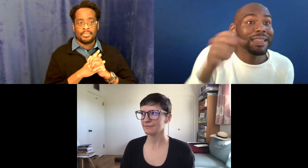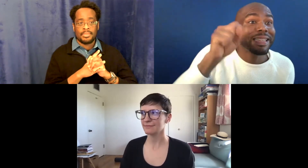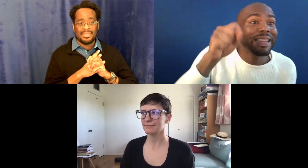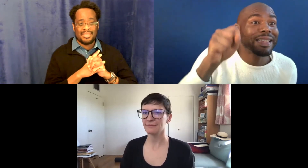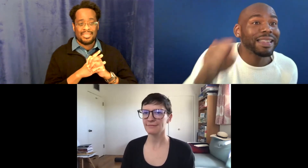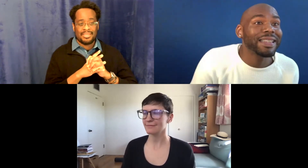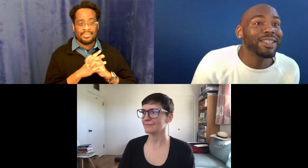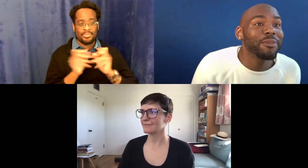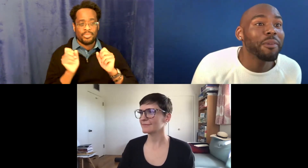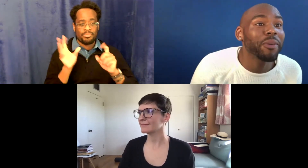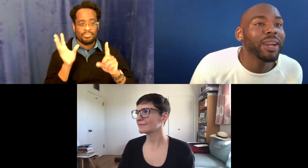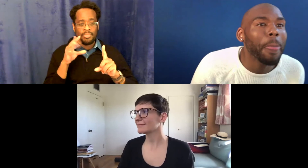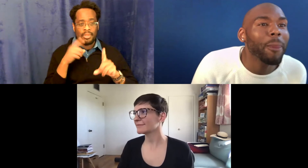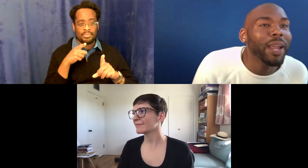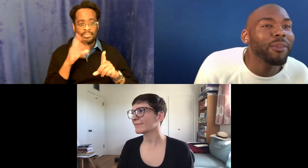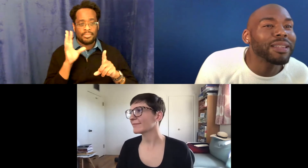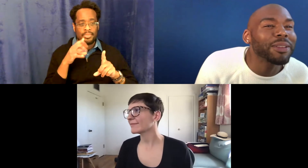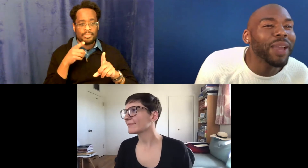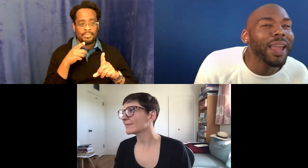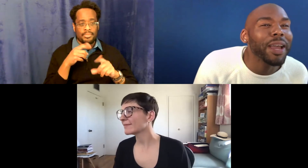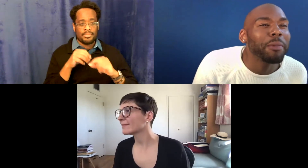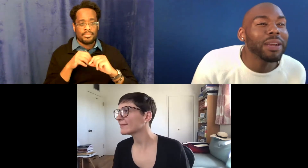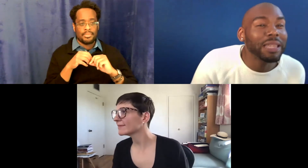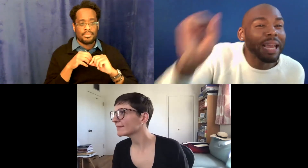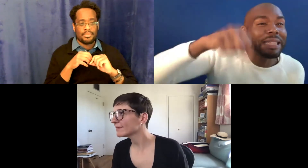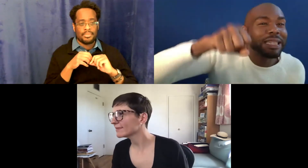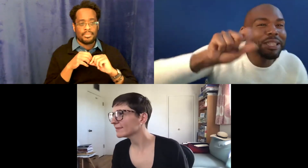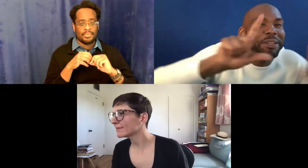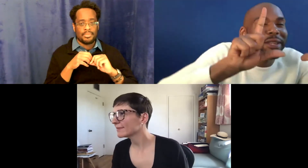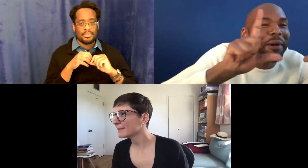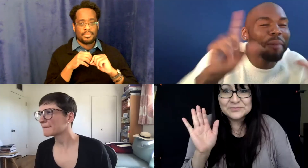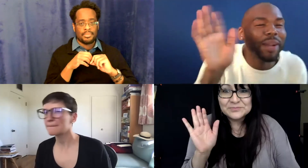yes she's for maria okay maria says okay maria says i can see you is small but i'm gonna keep